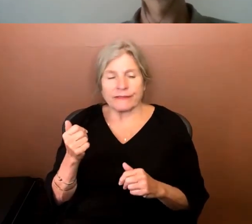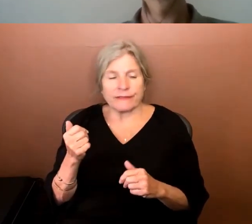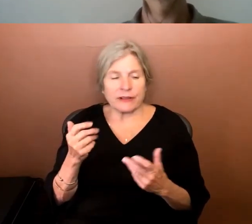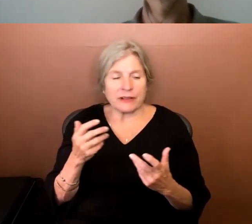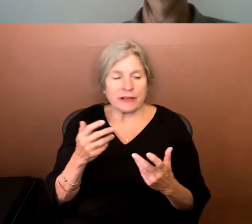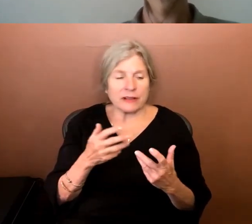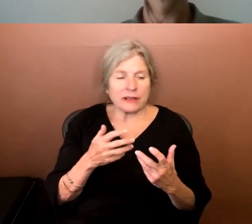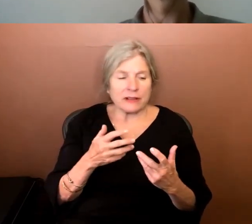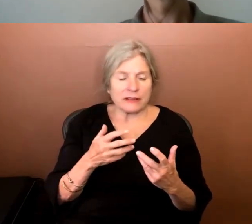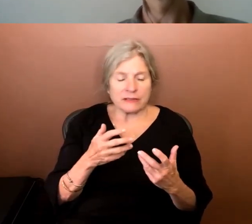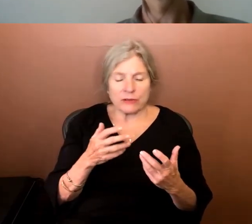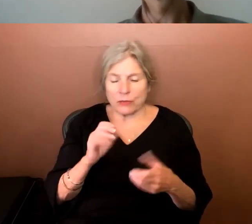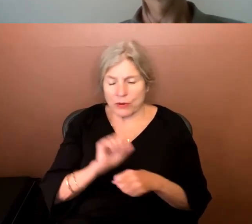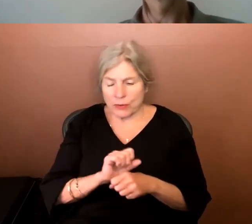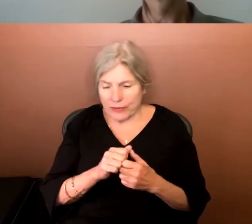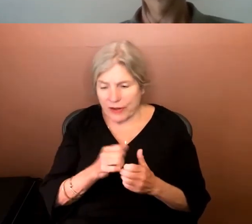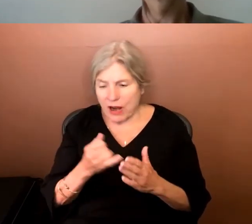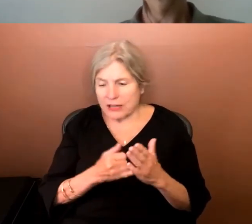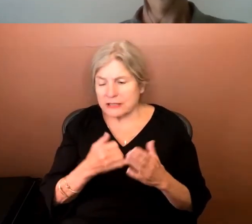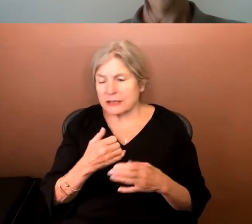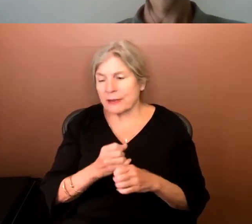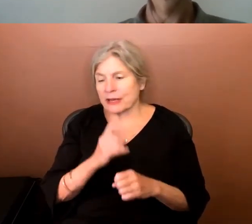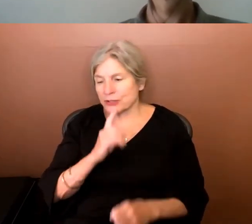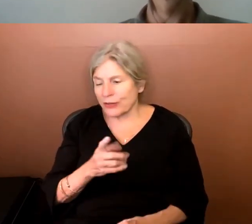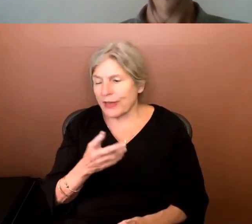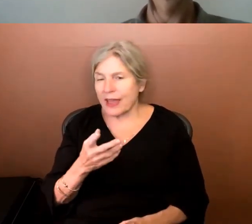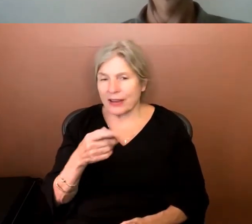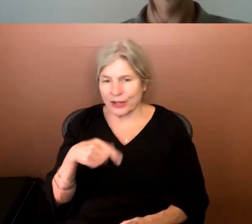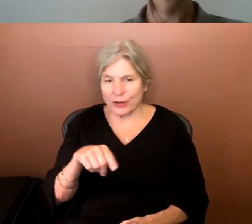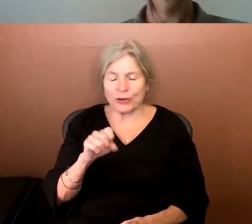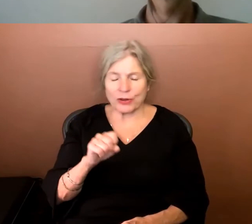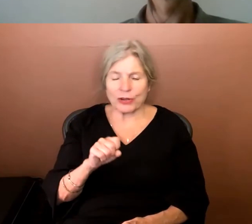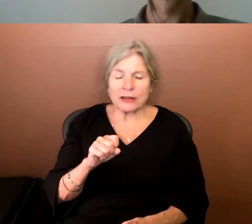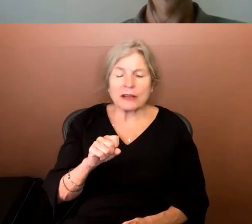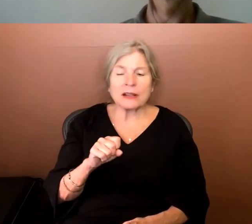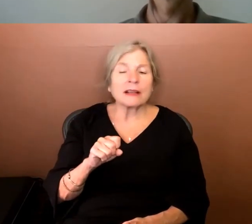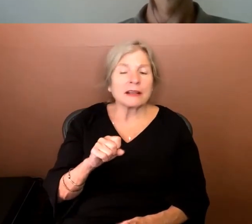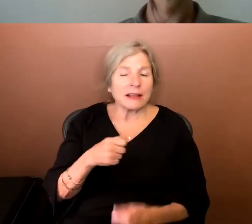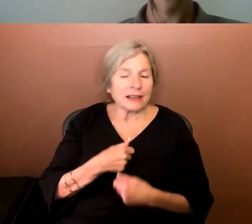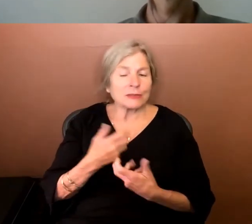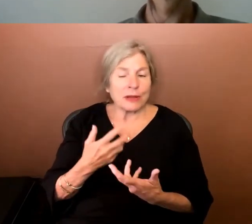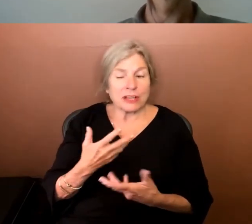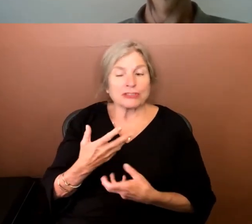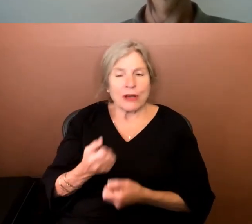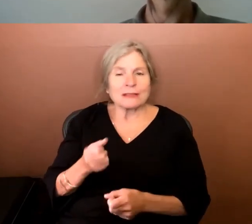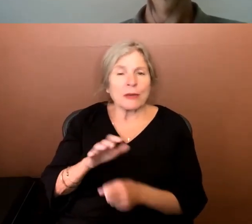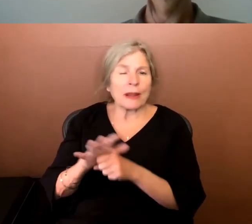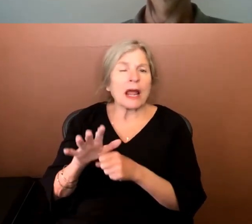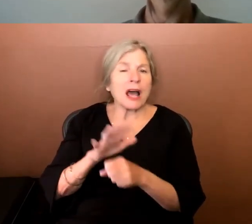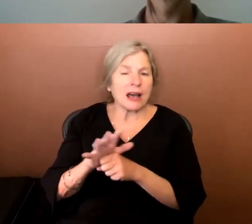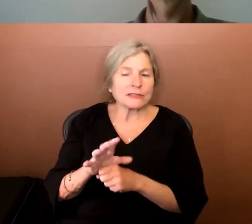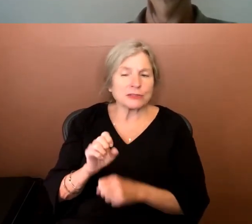them and kind of make sure that you could convey trust them enough so they can give their own